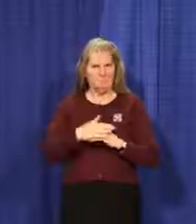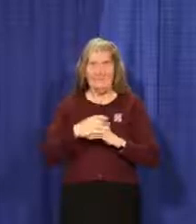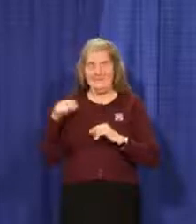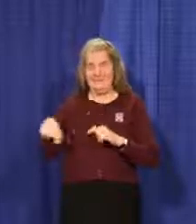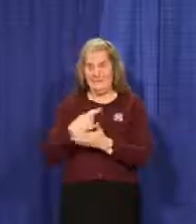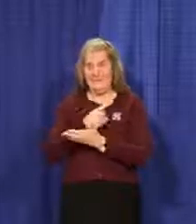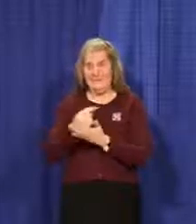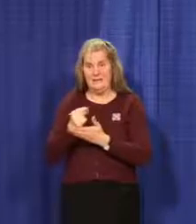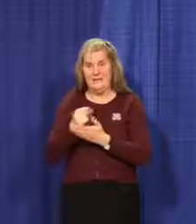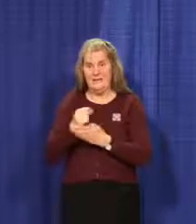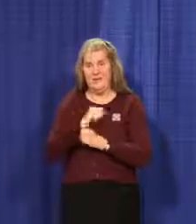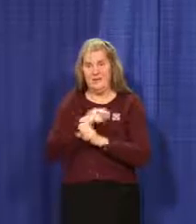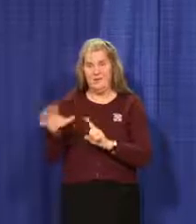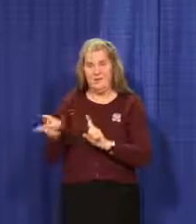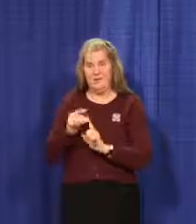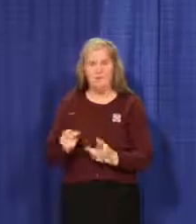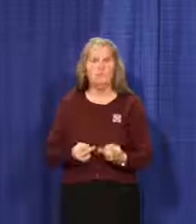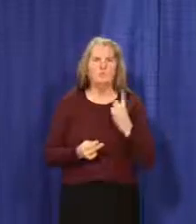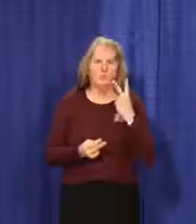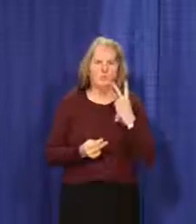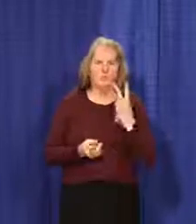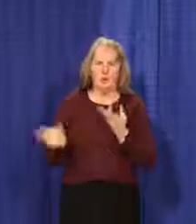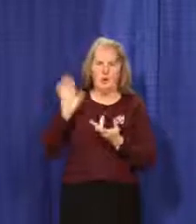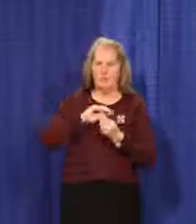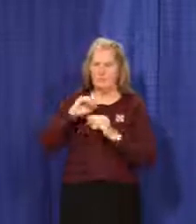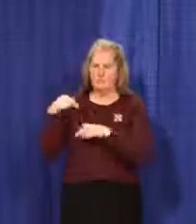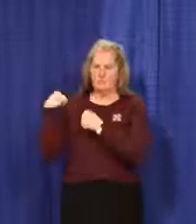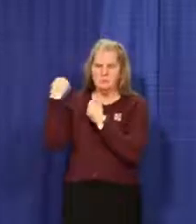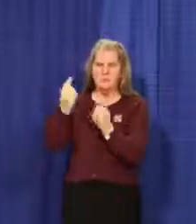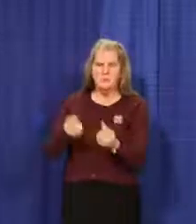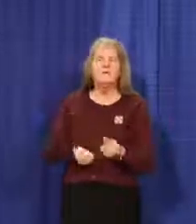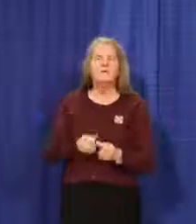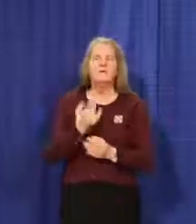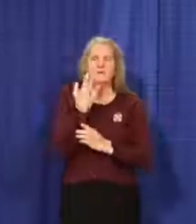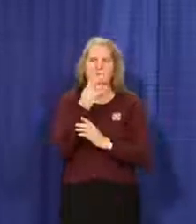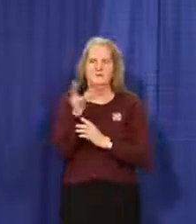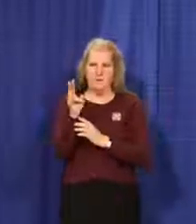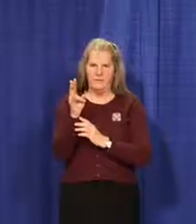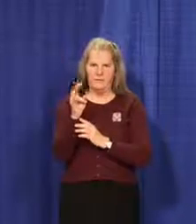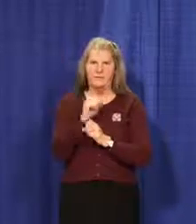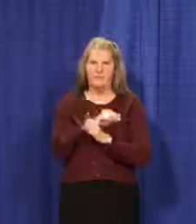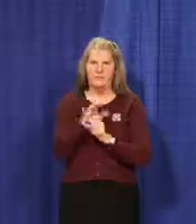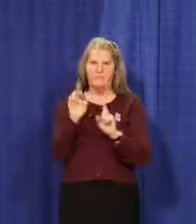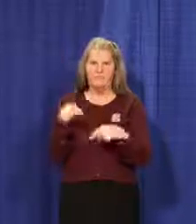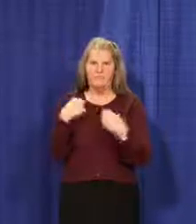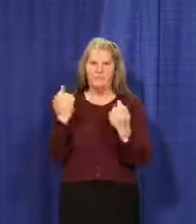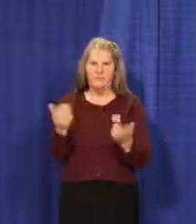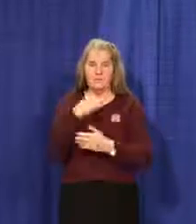new cases of COVID-19 in Yukon and this brings our total case count up to 17.